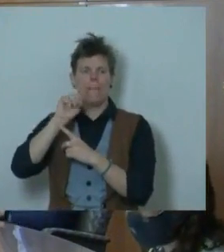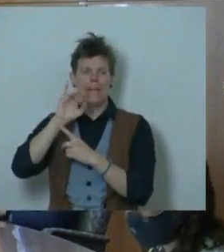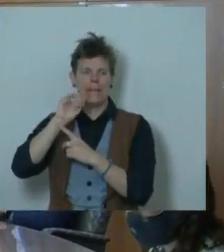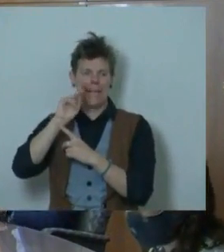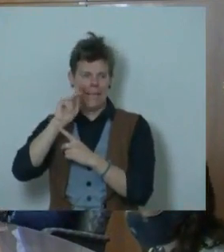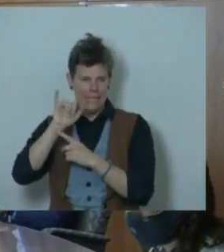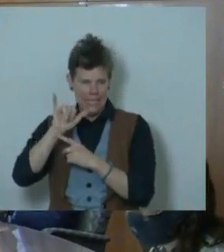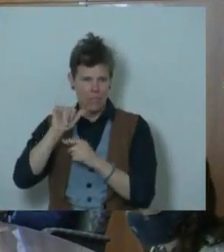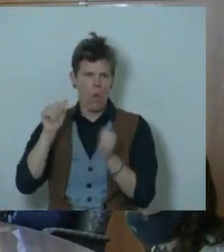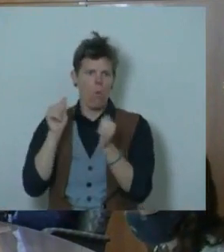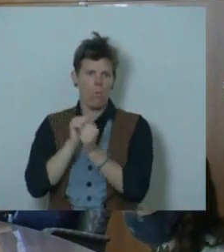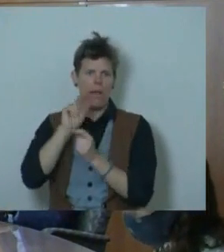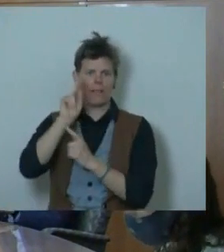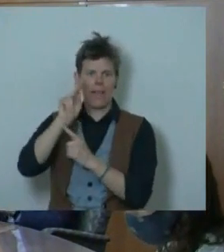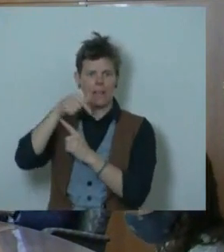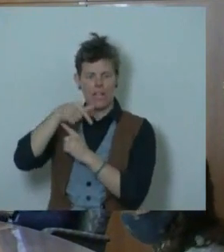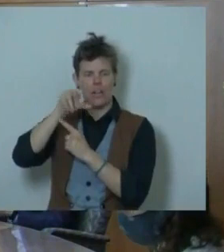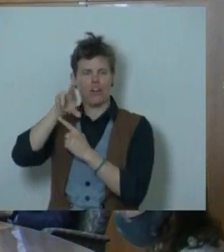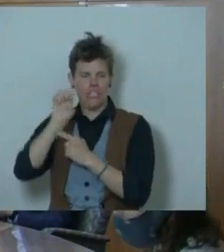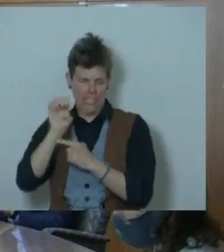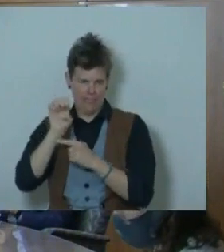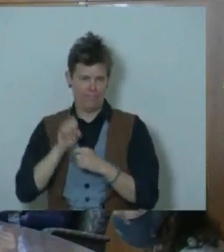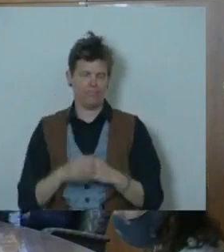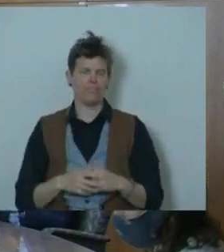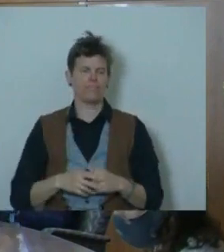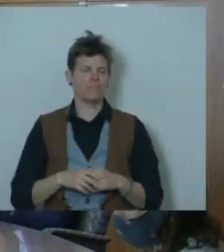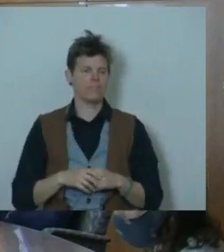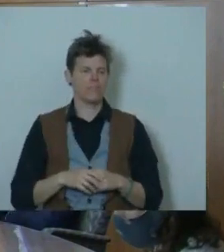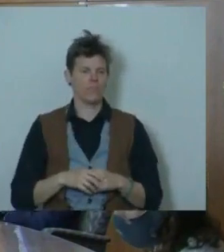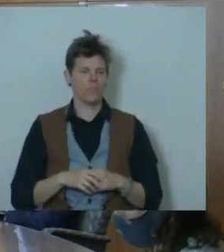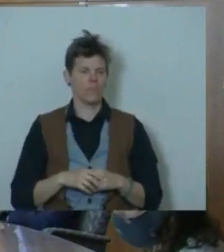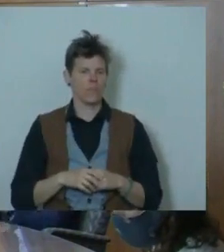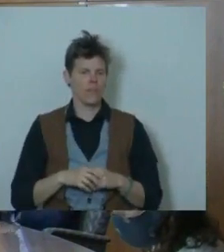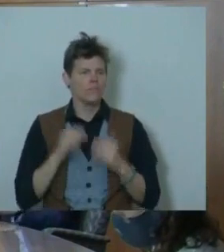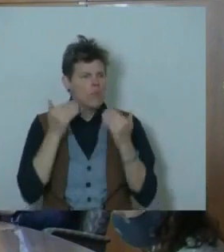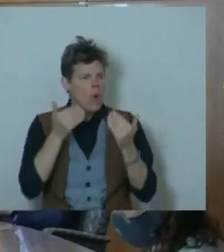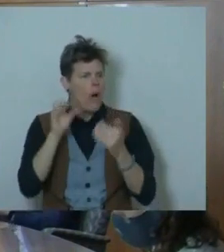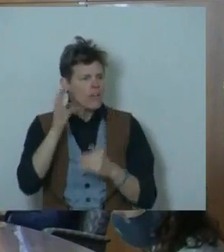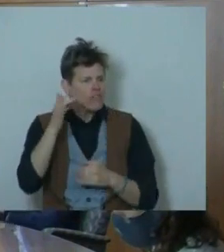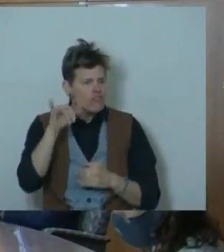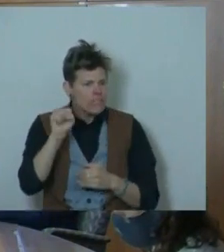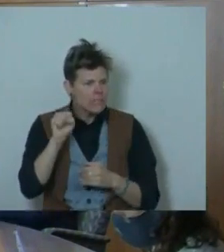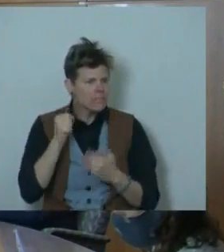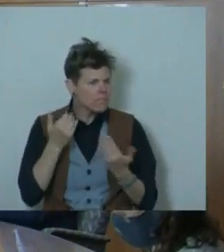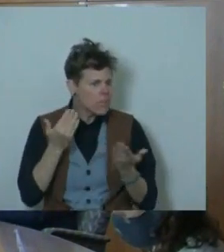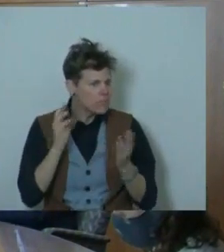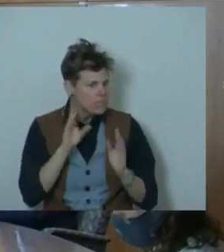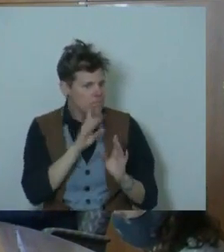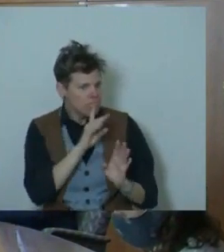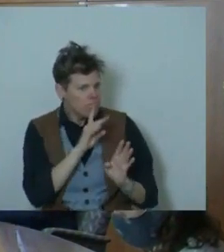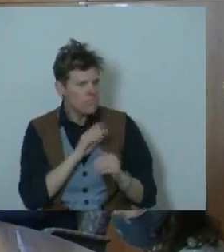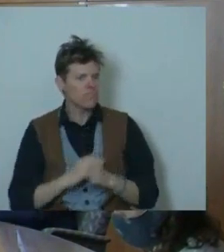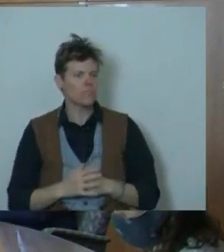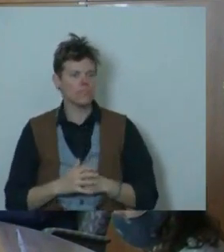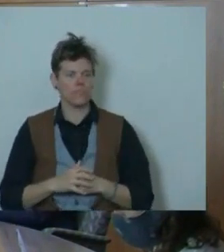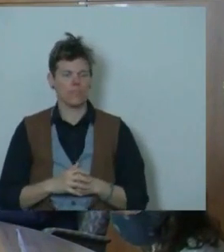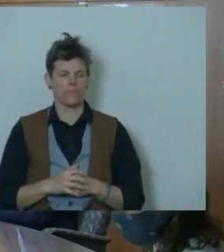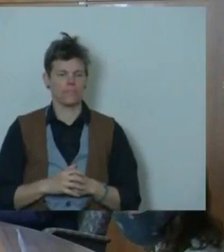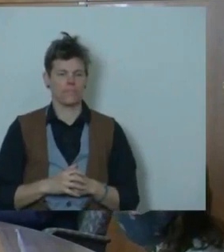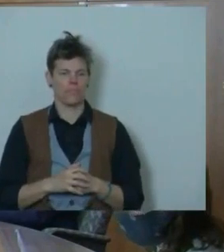FIRST WE GO TO CHRIS MCKEE WITH K OR QE.